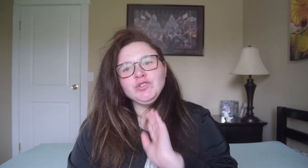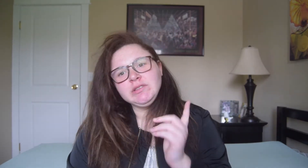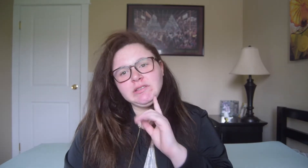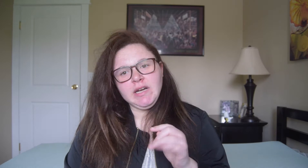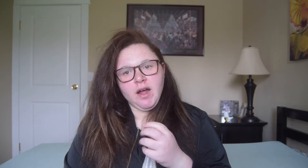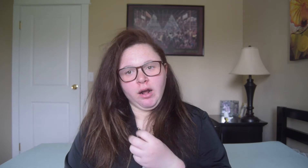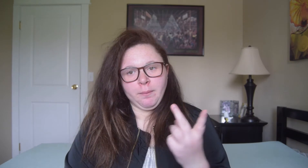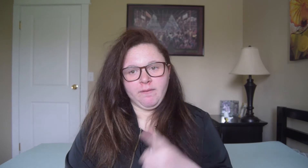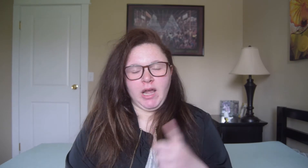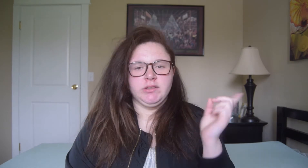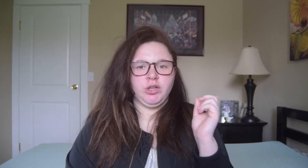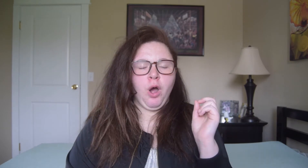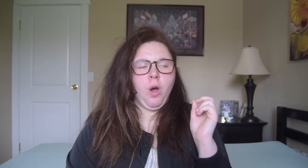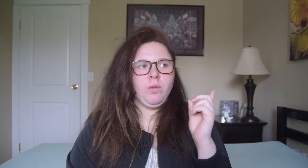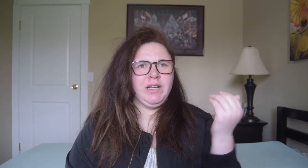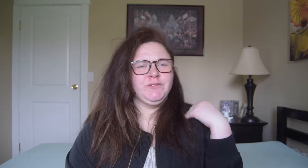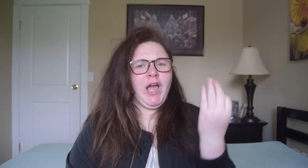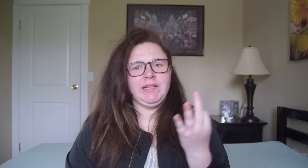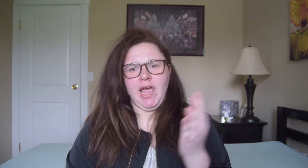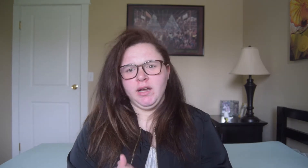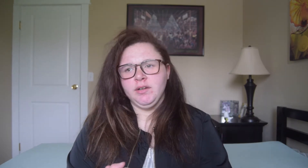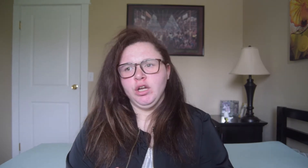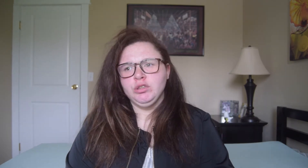I just did it a couple of days ago (last friday)